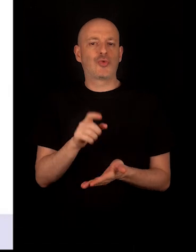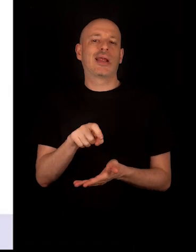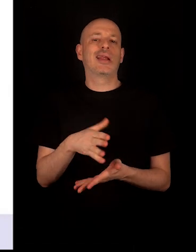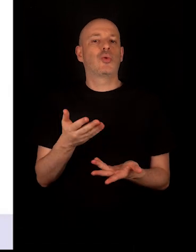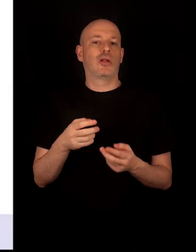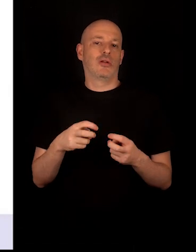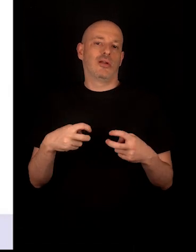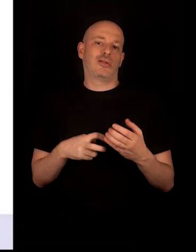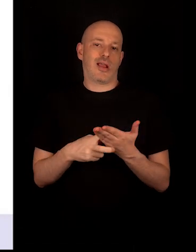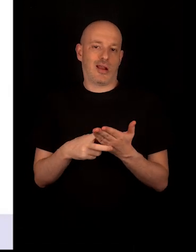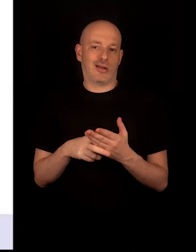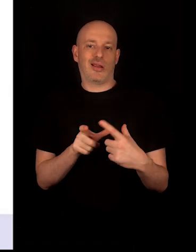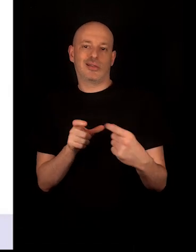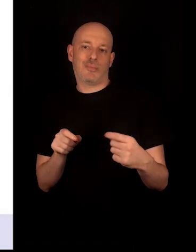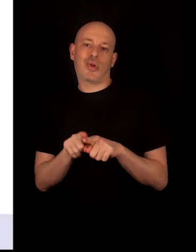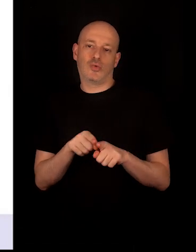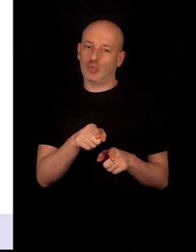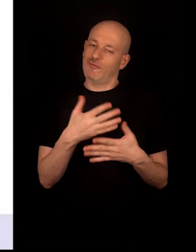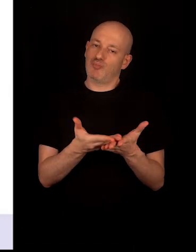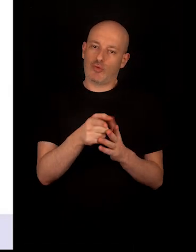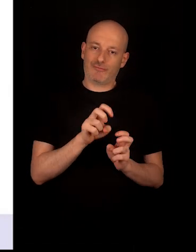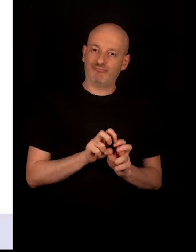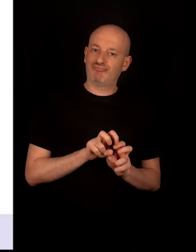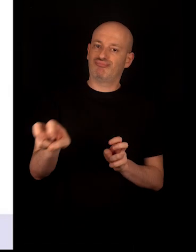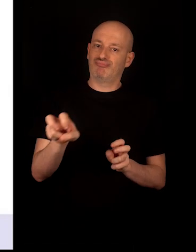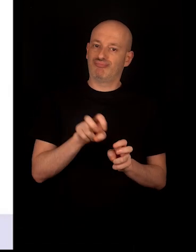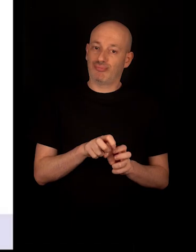we also need the travel tickets or receipts showing that you travelled from